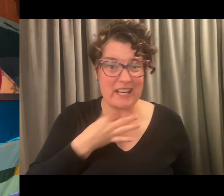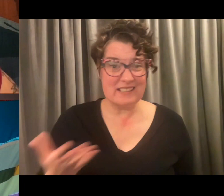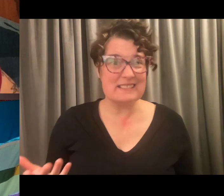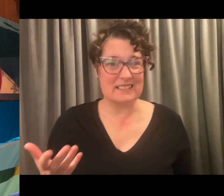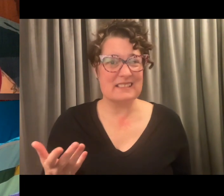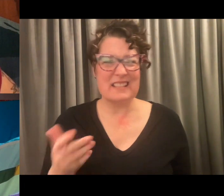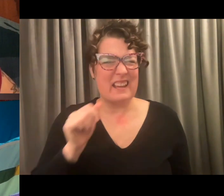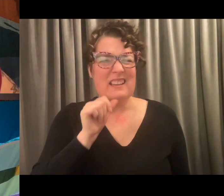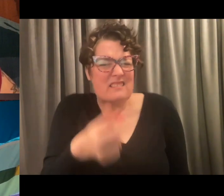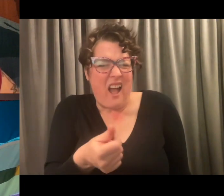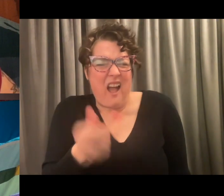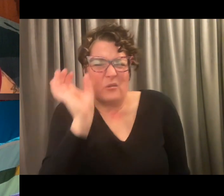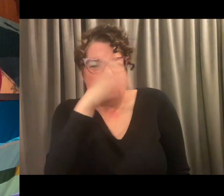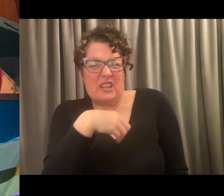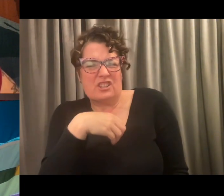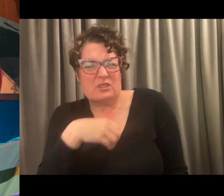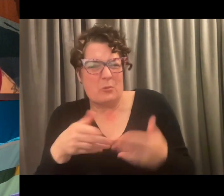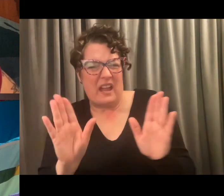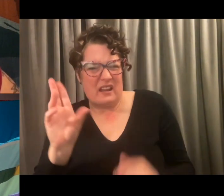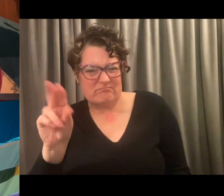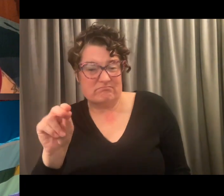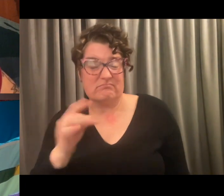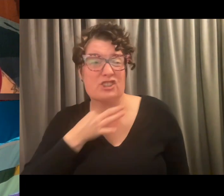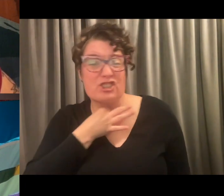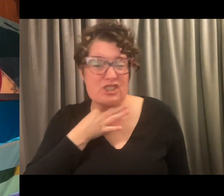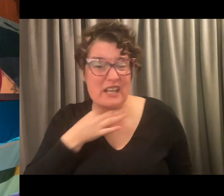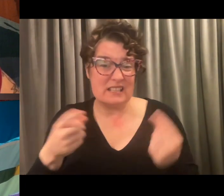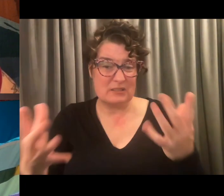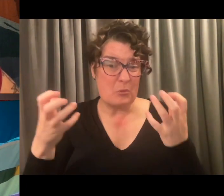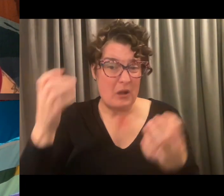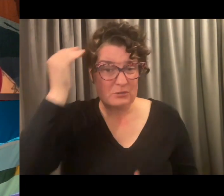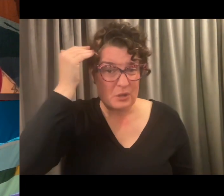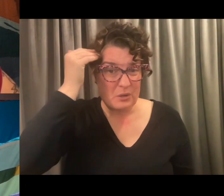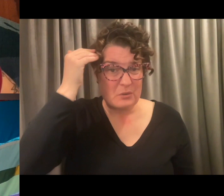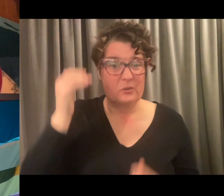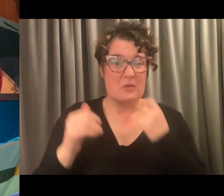They wanna know, and they understand that there's different ways to exist